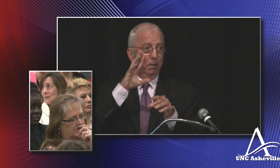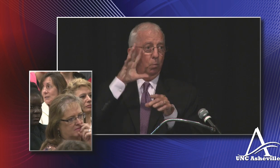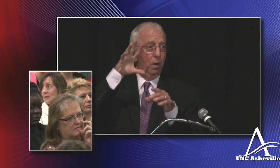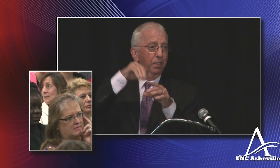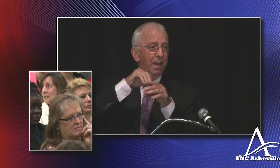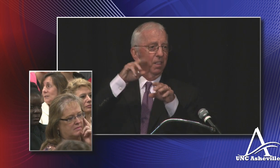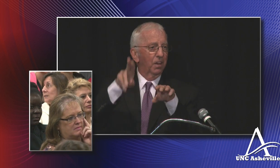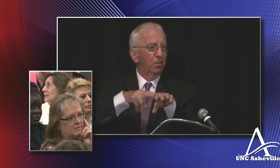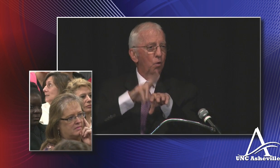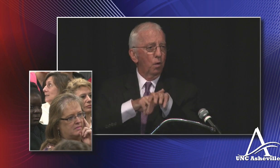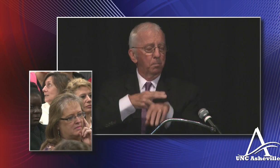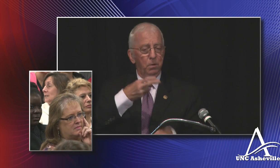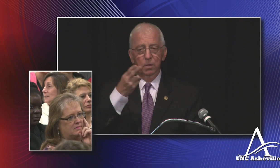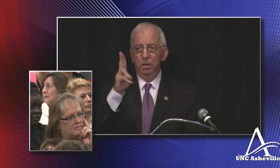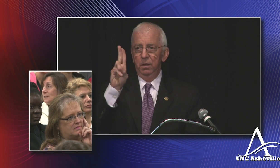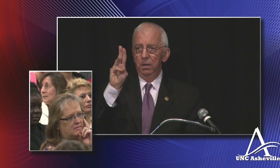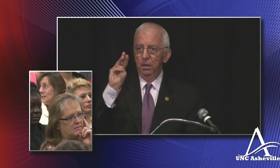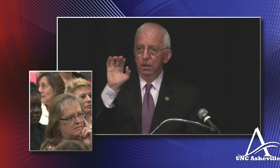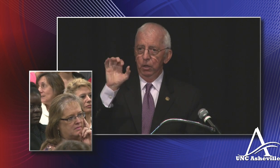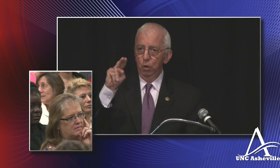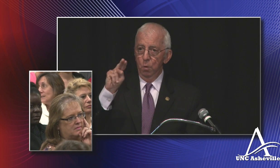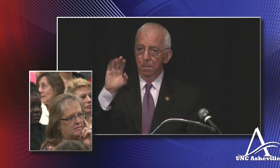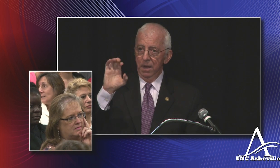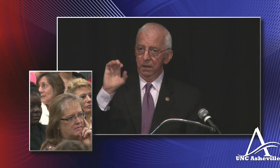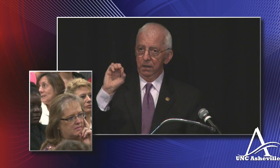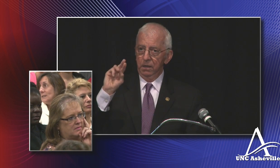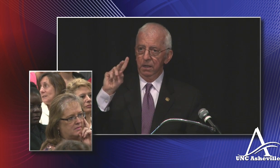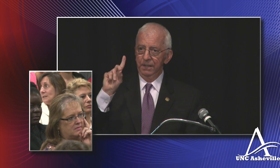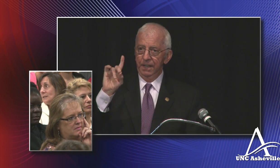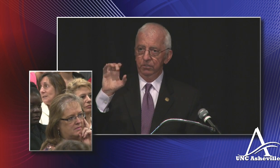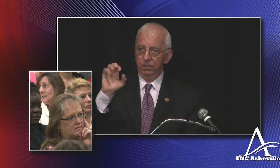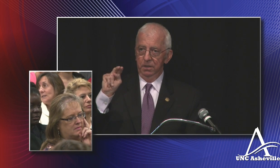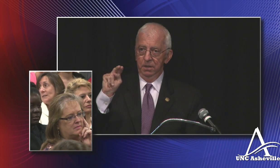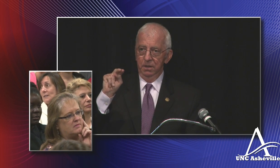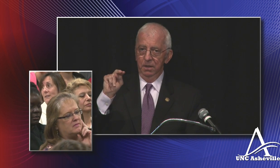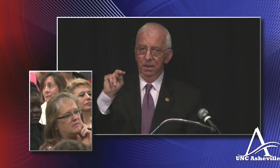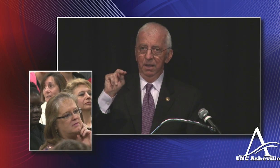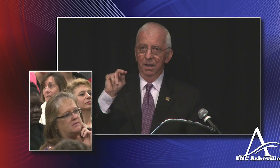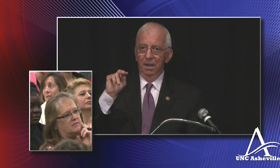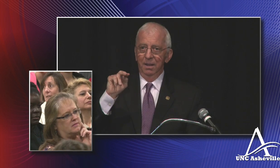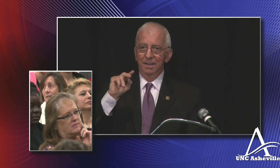within the normal human condition.